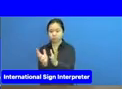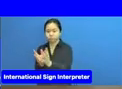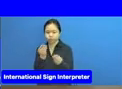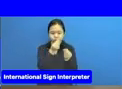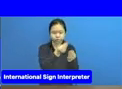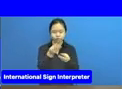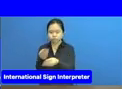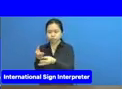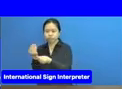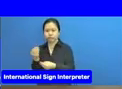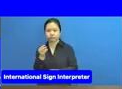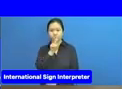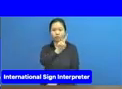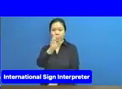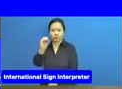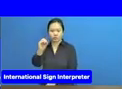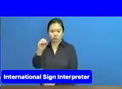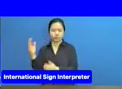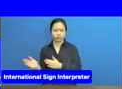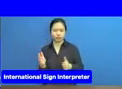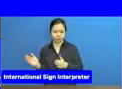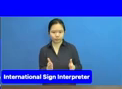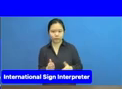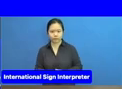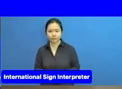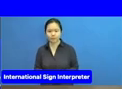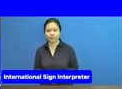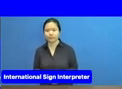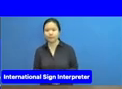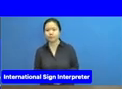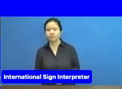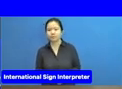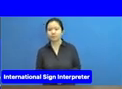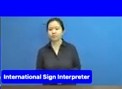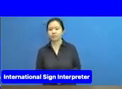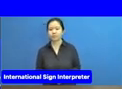And on that note, you should all know that Creative Europe desks are in place